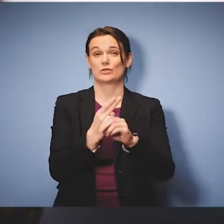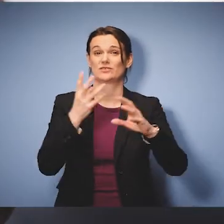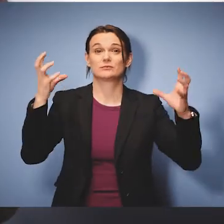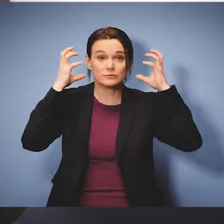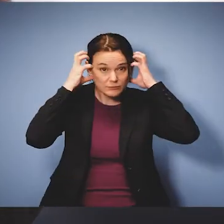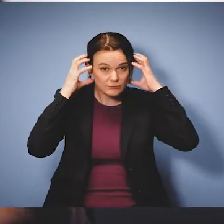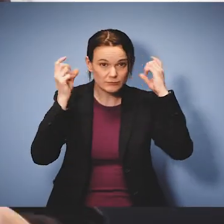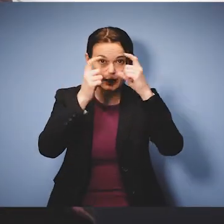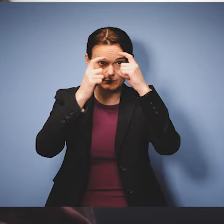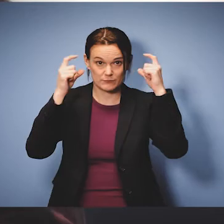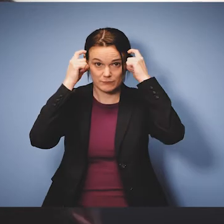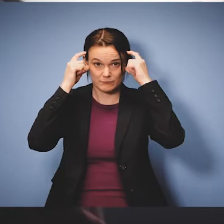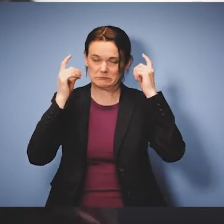as well as your eye protection, these count.